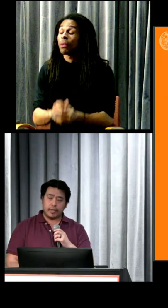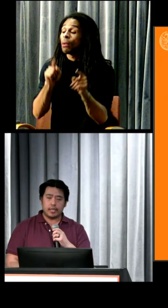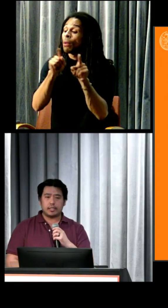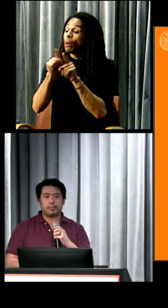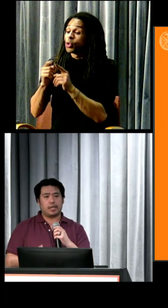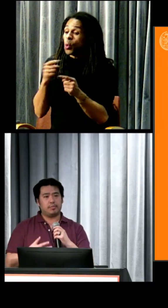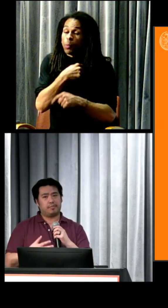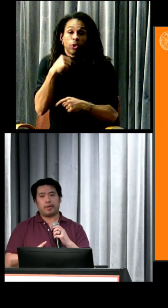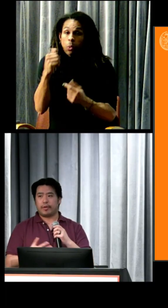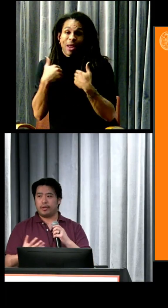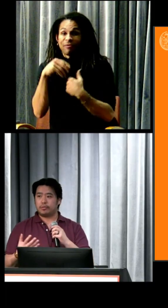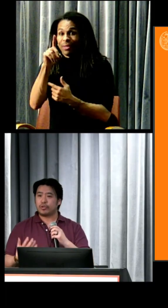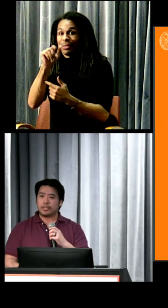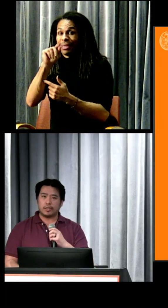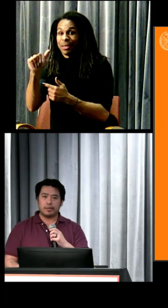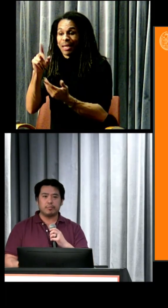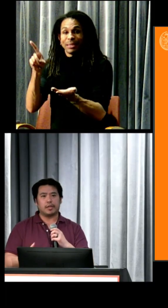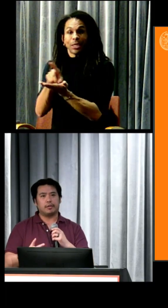mapping instead of text-heavy displays.